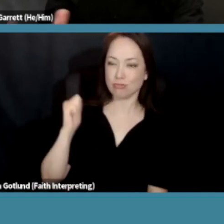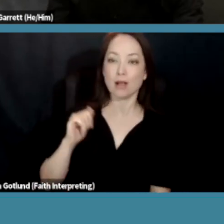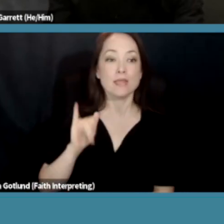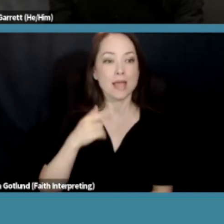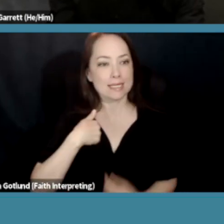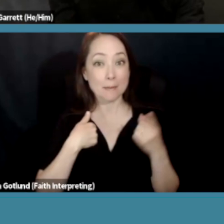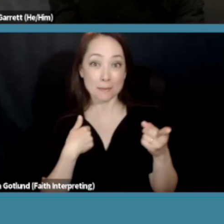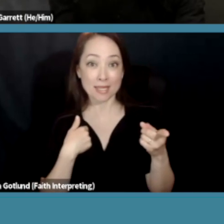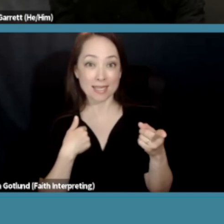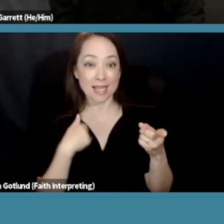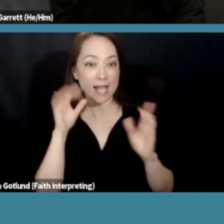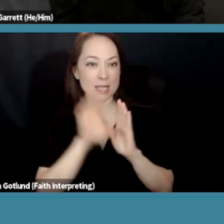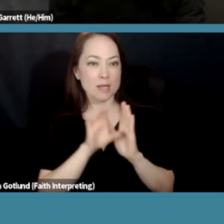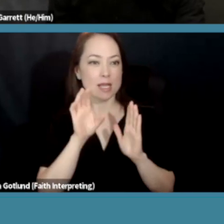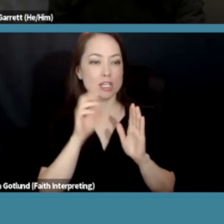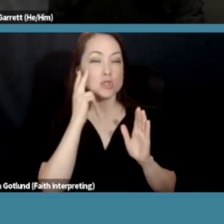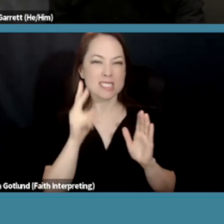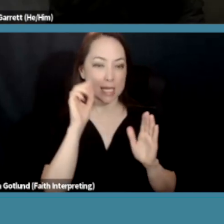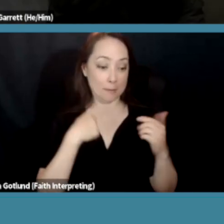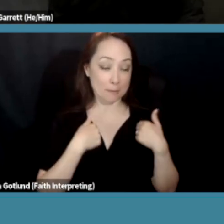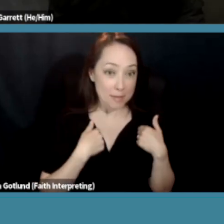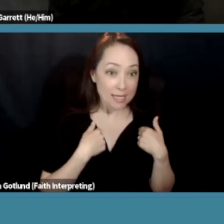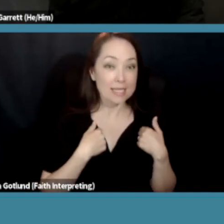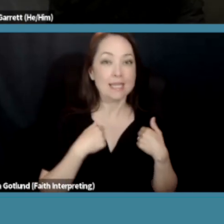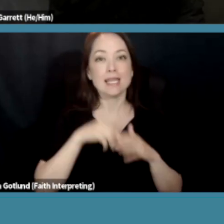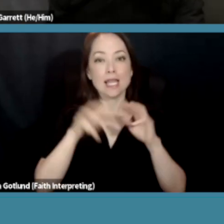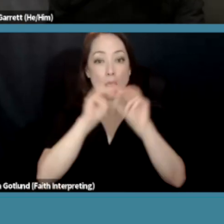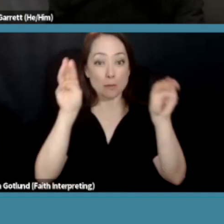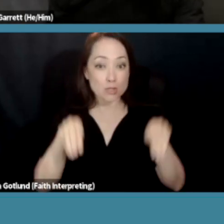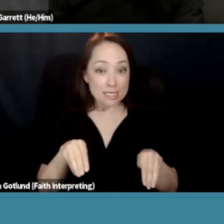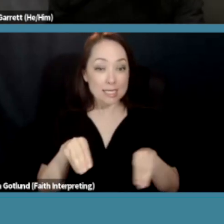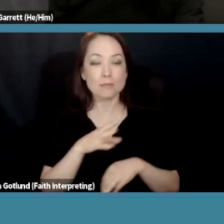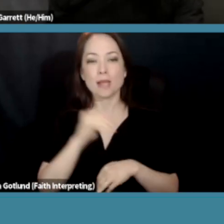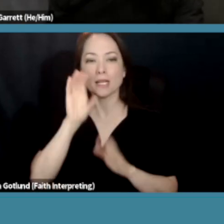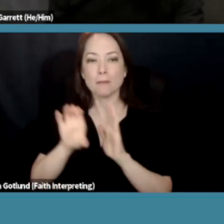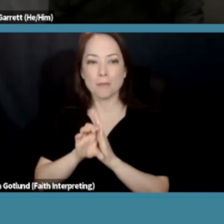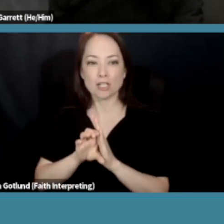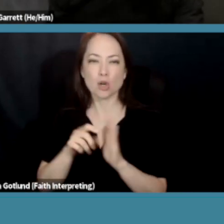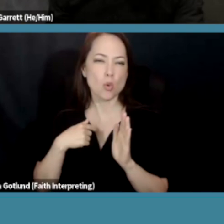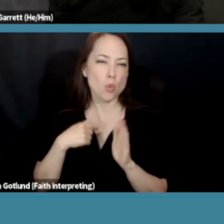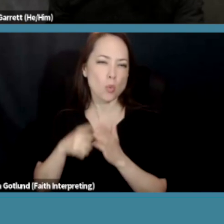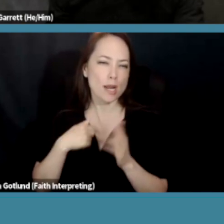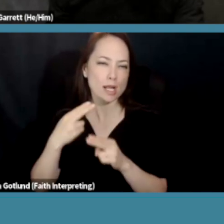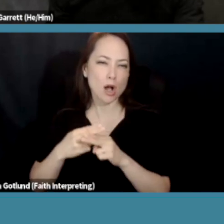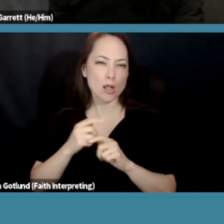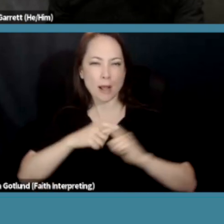In the photos, you'll see a photo of me in a museum, and then a photo of what I call our big mixed family.